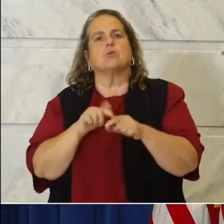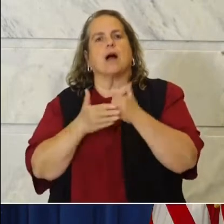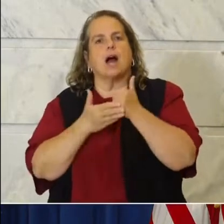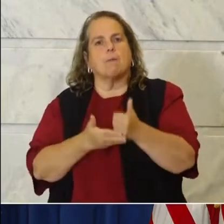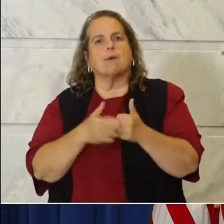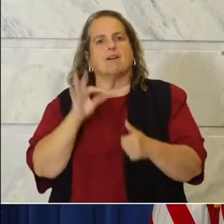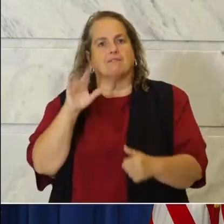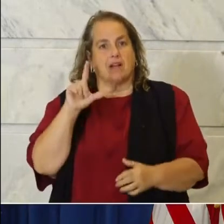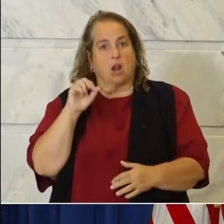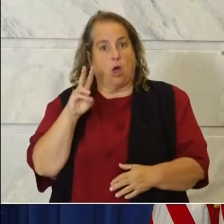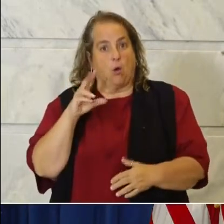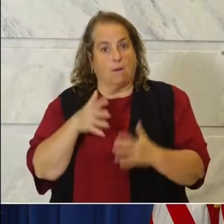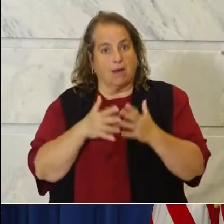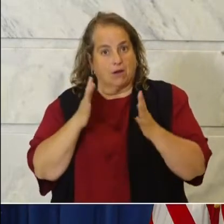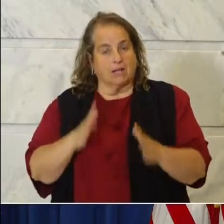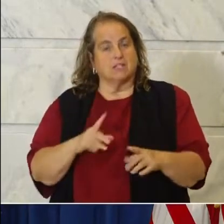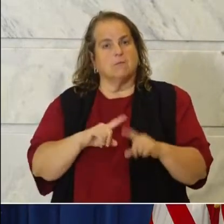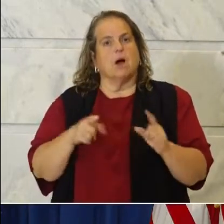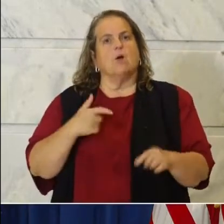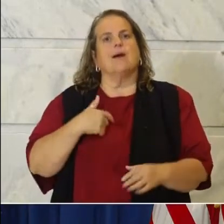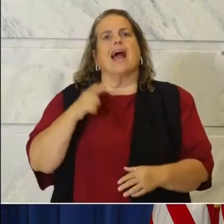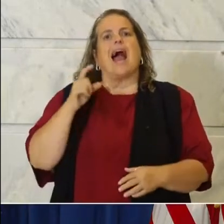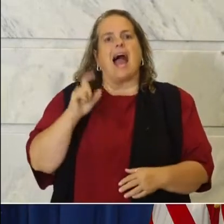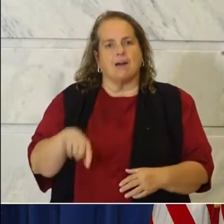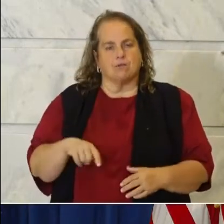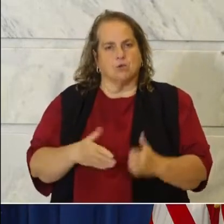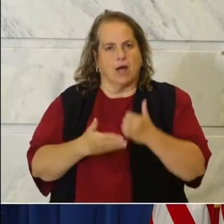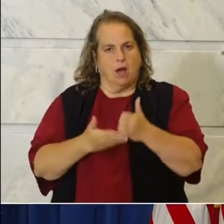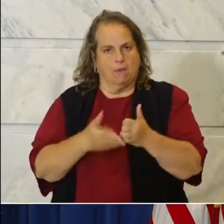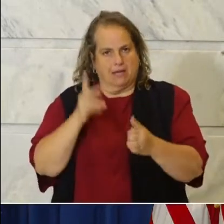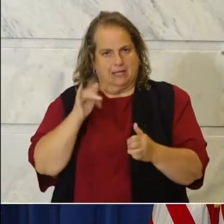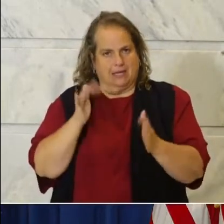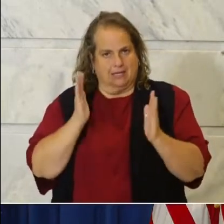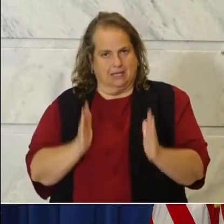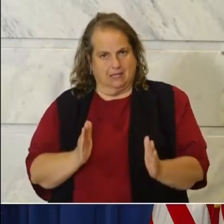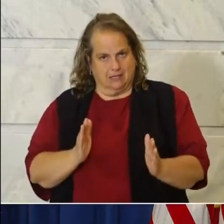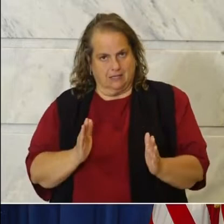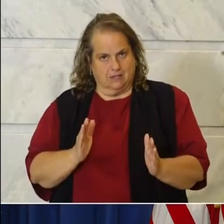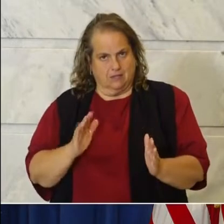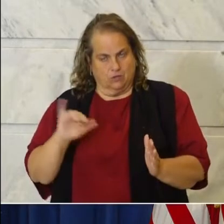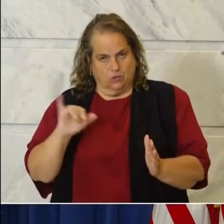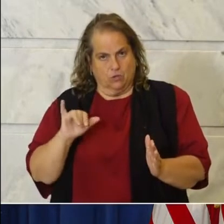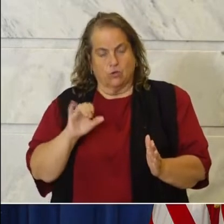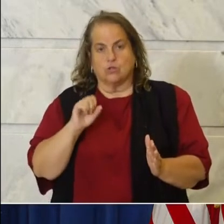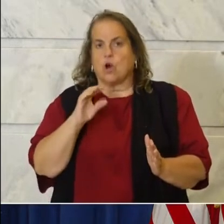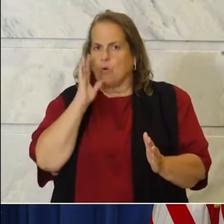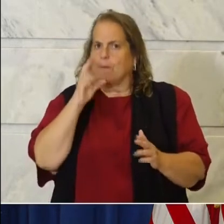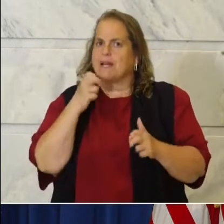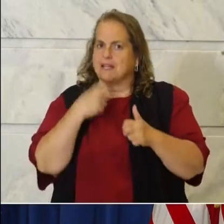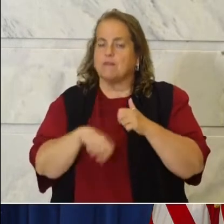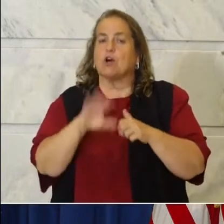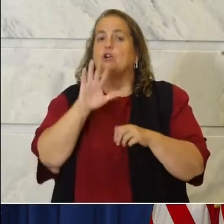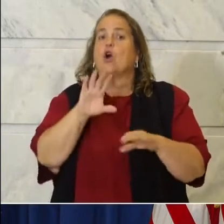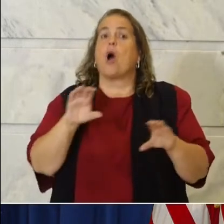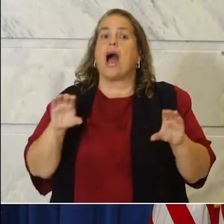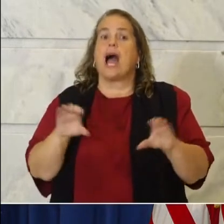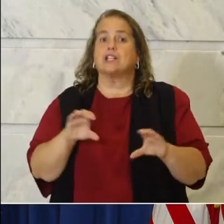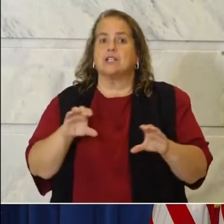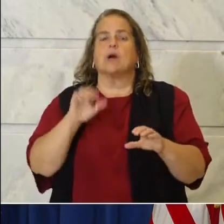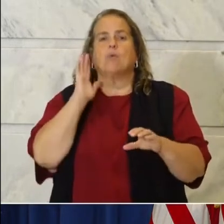capacity for Kentucky and two, it's going to be difficult. And so your actions are going to make the difference for how bad this gets in.